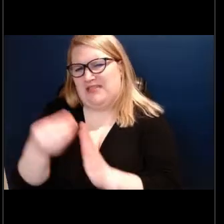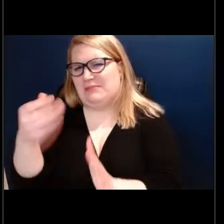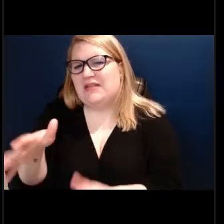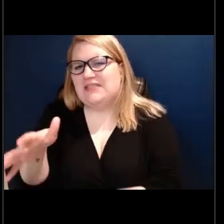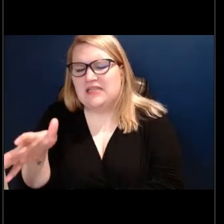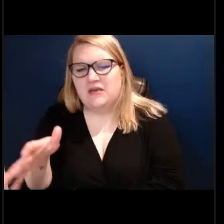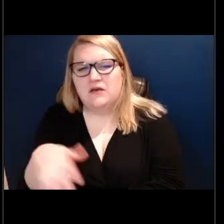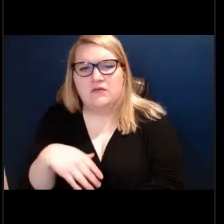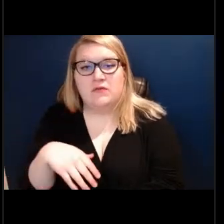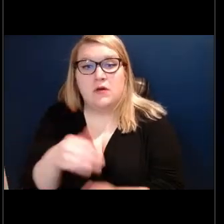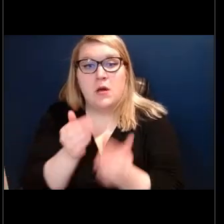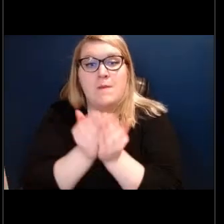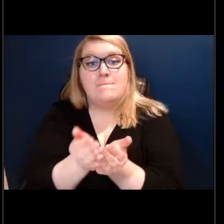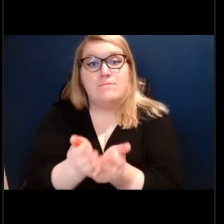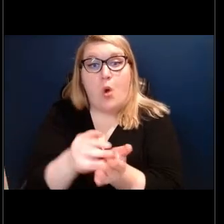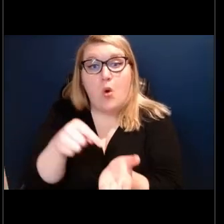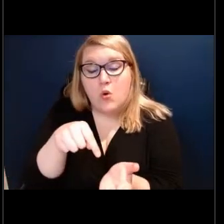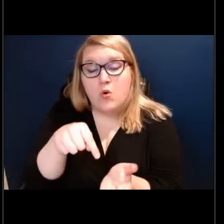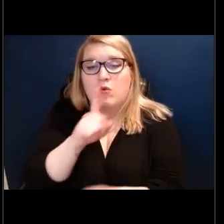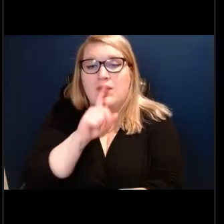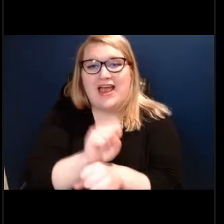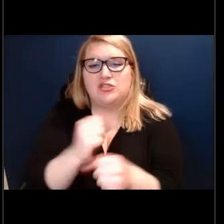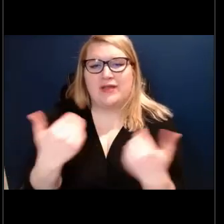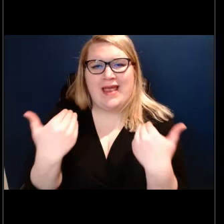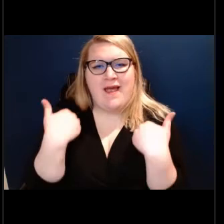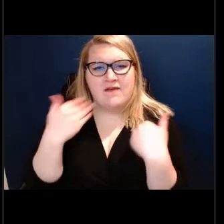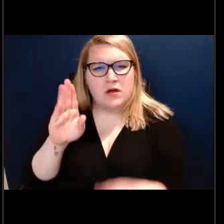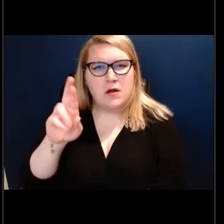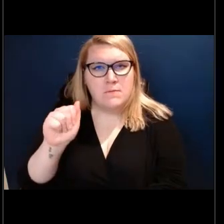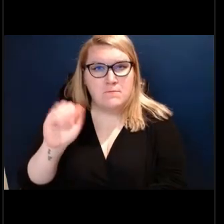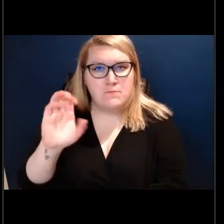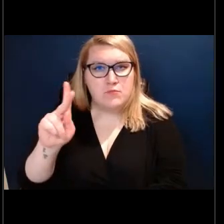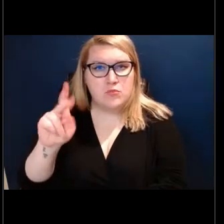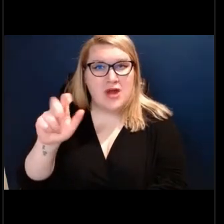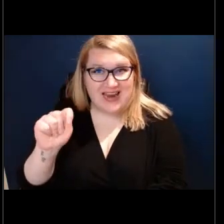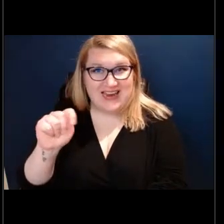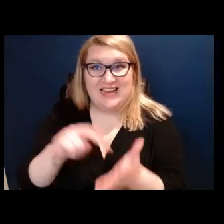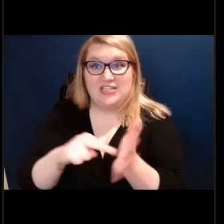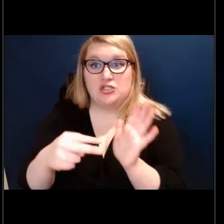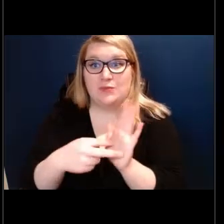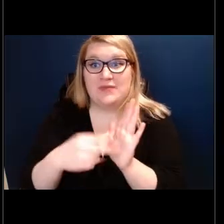The boat ones actually have brackets, so that if the boat was sinking,